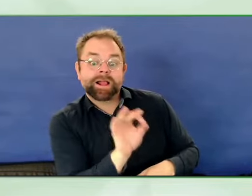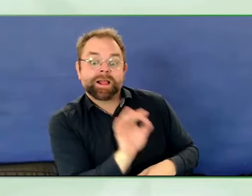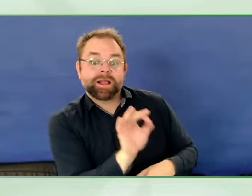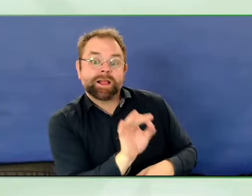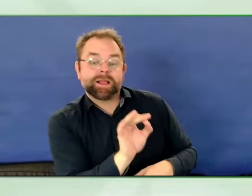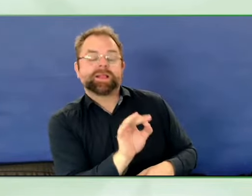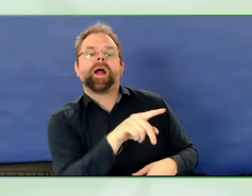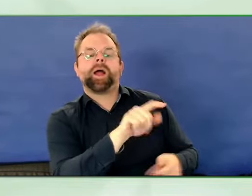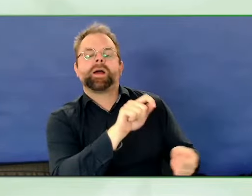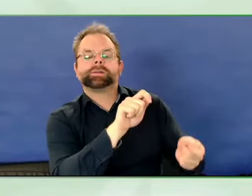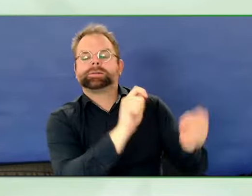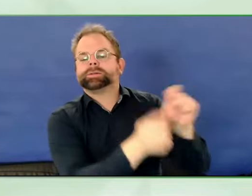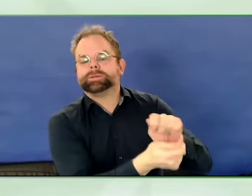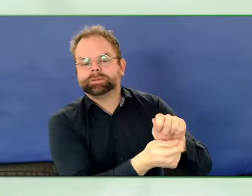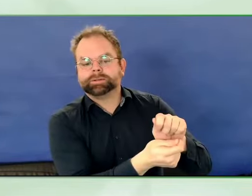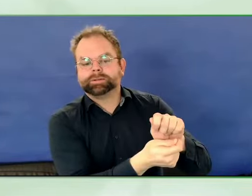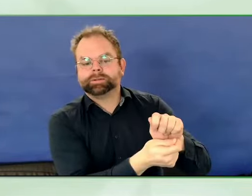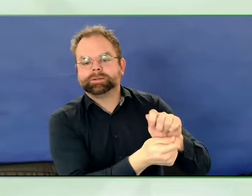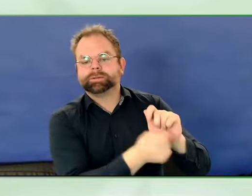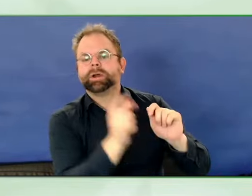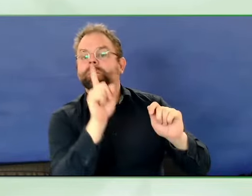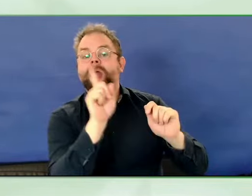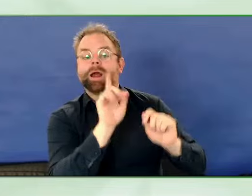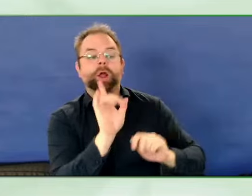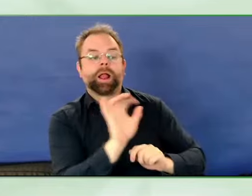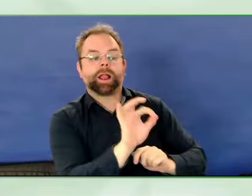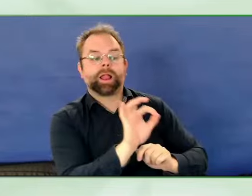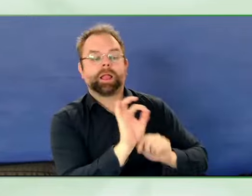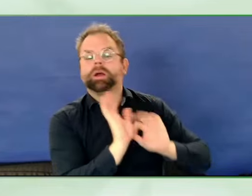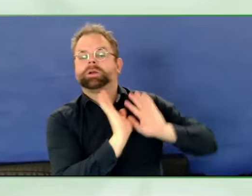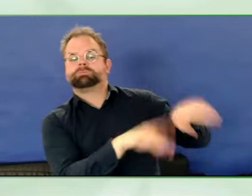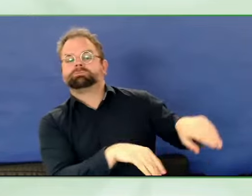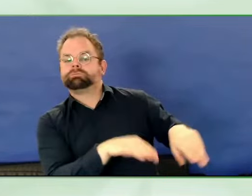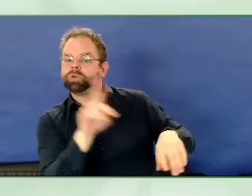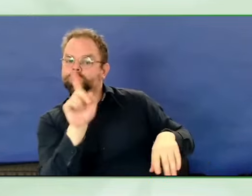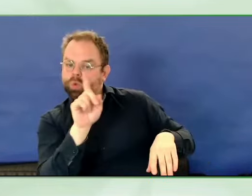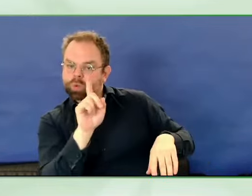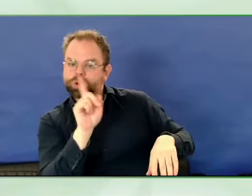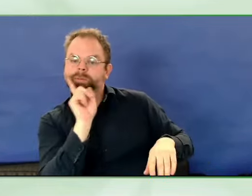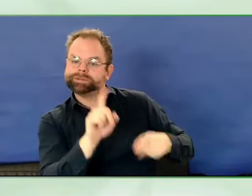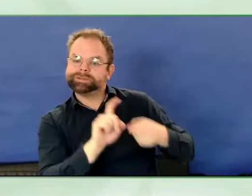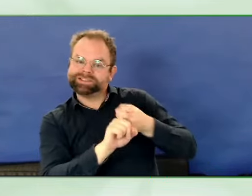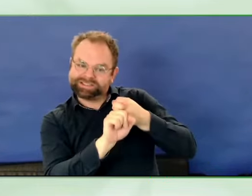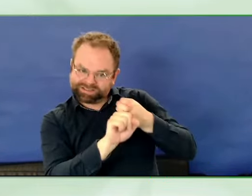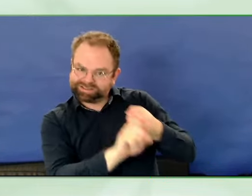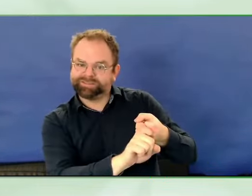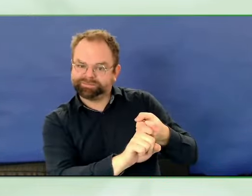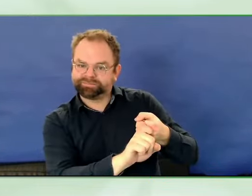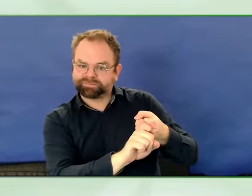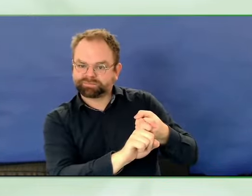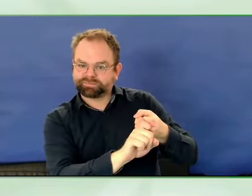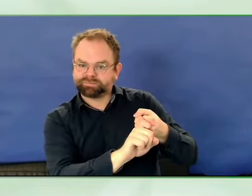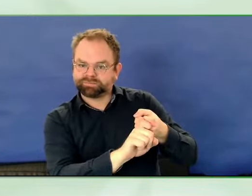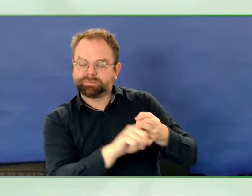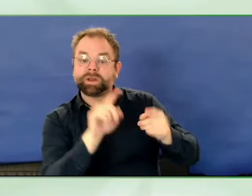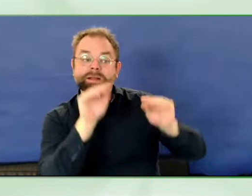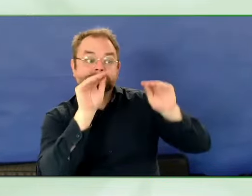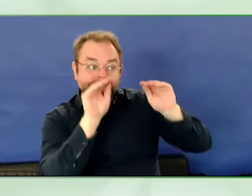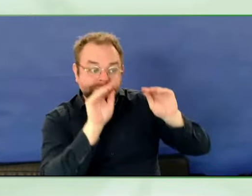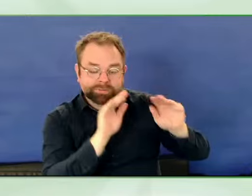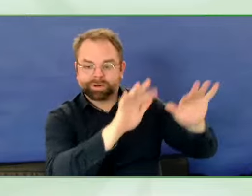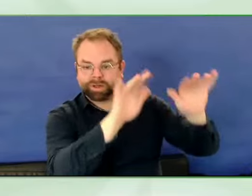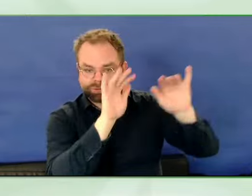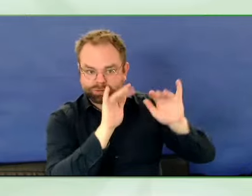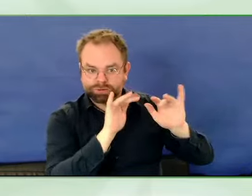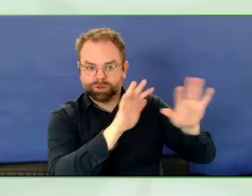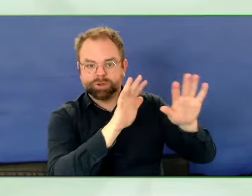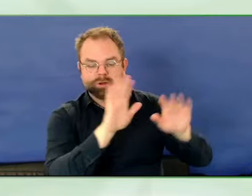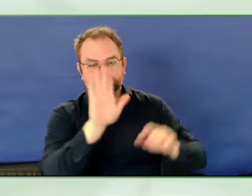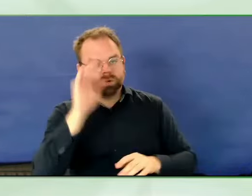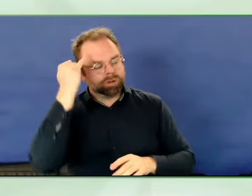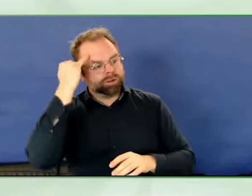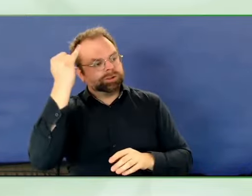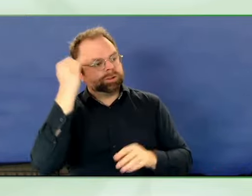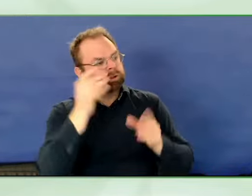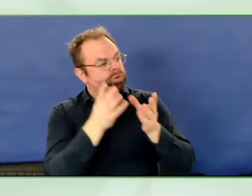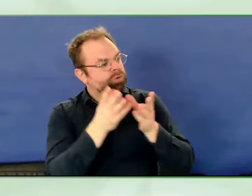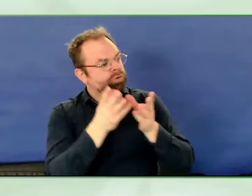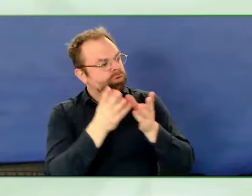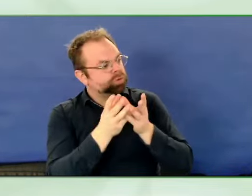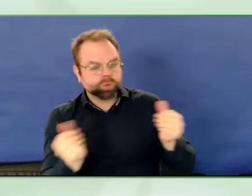I was trying to make them understand we have passed and I showed them our coverage and